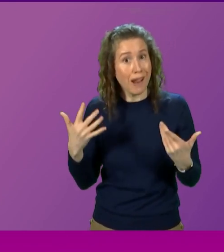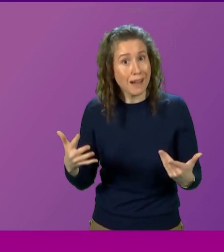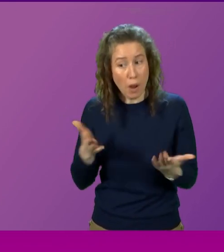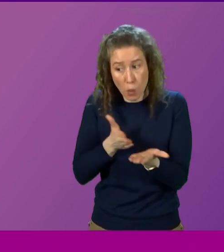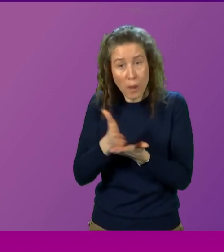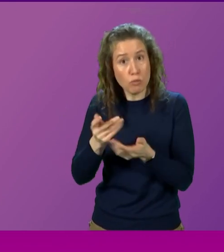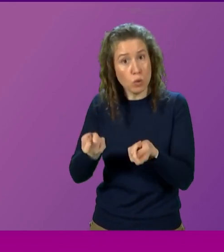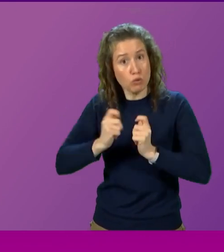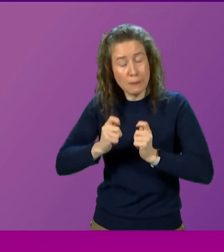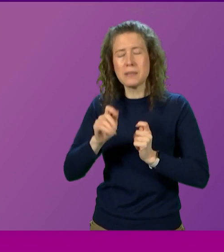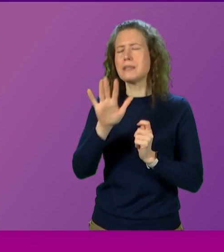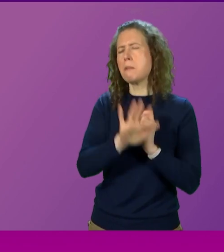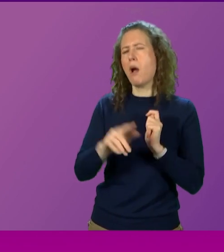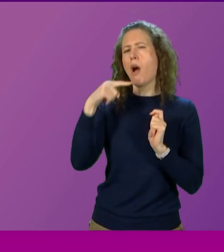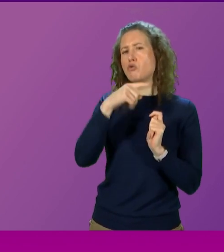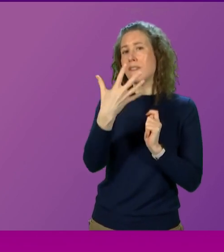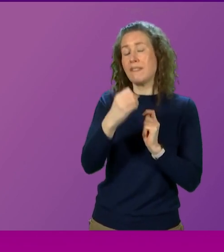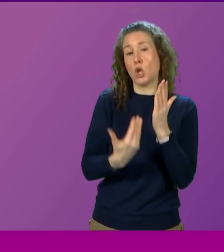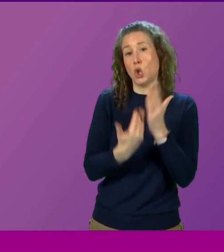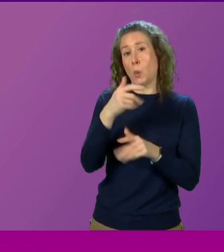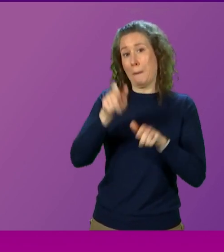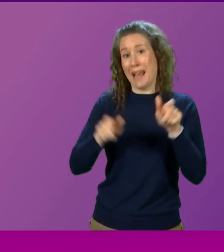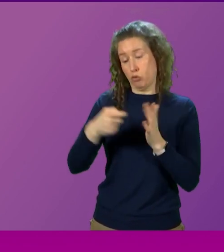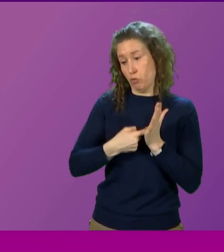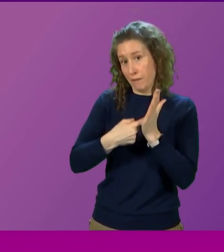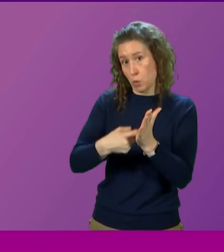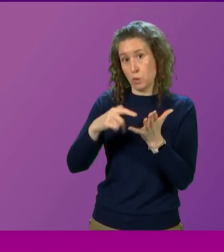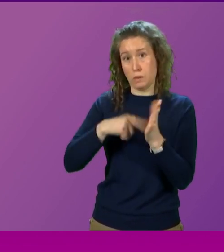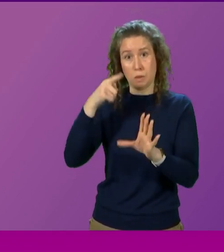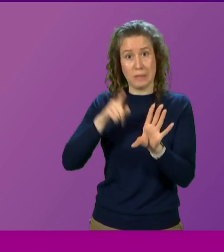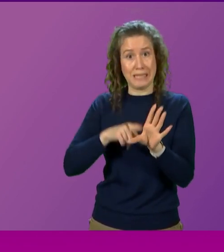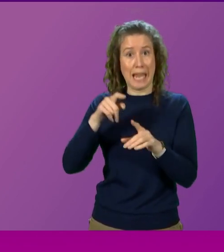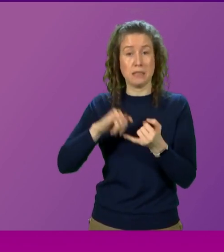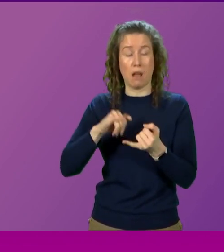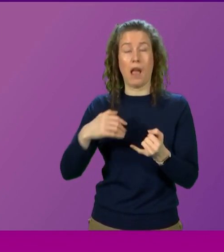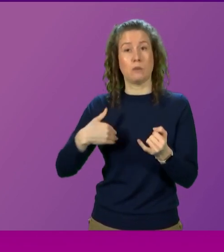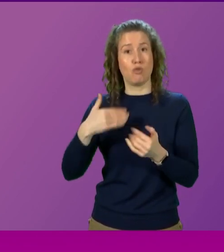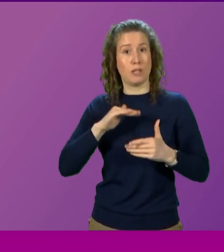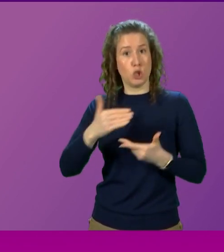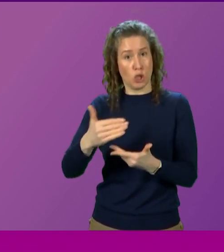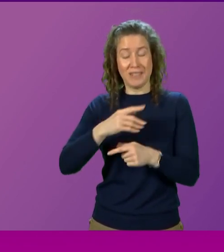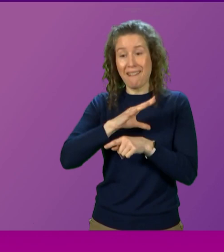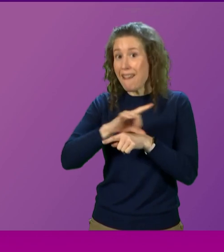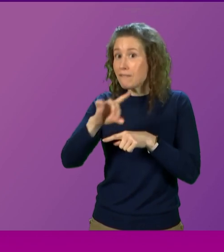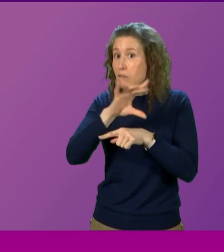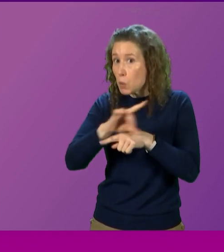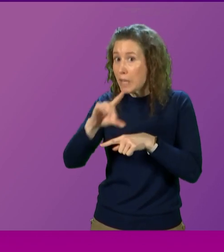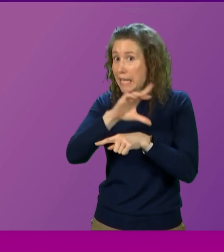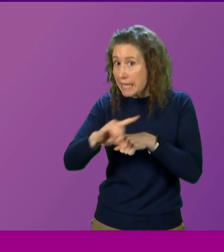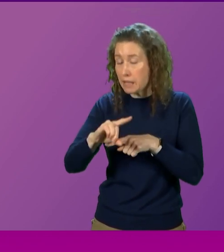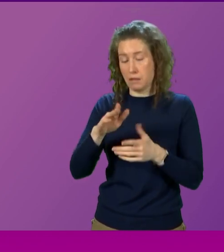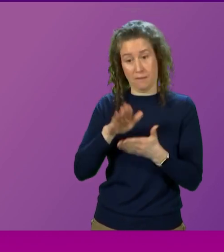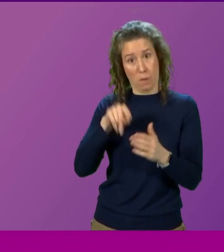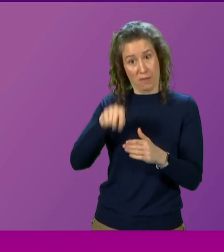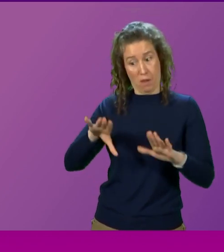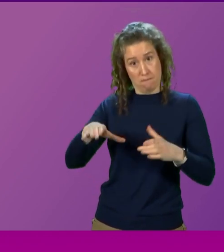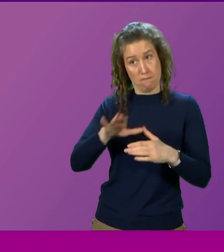About 150 new patients are referred to Tayside breast services every week, and of them about